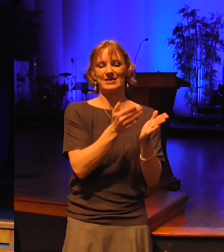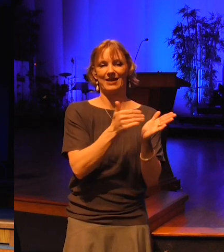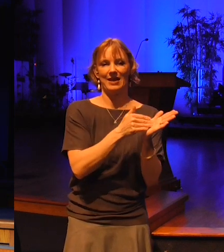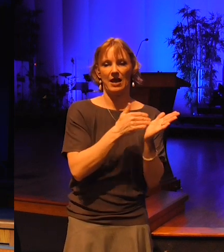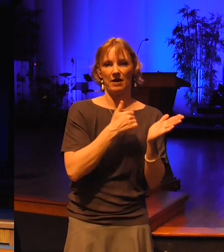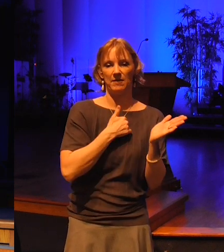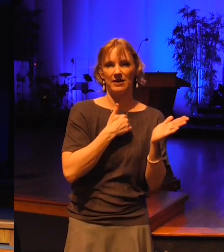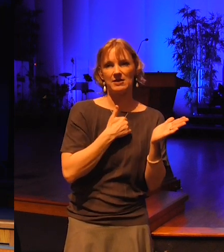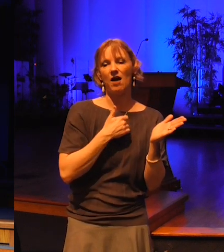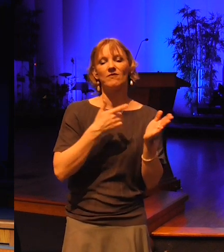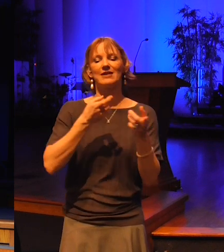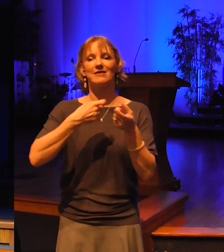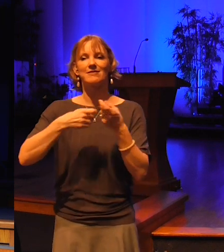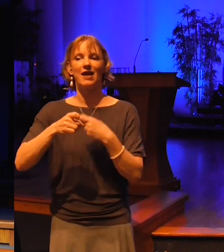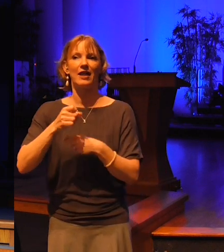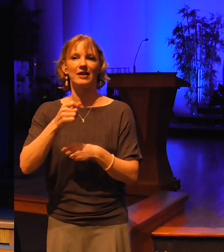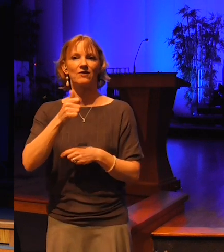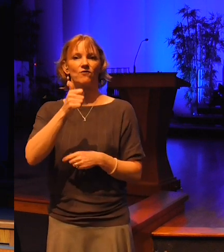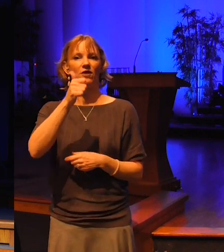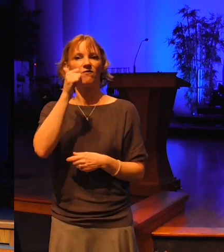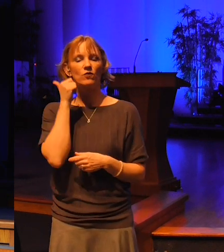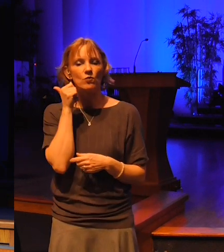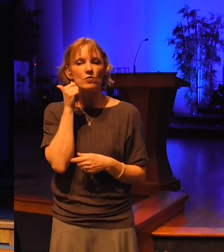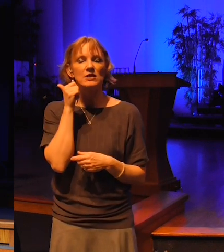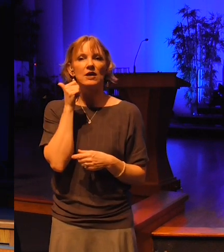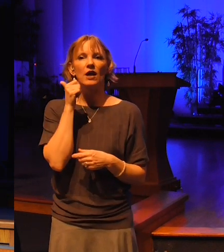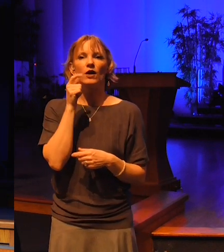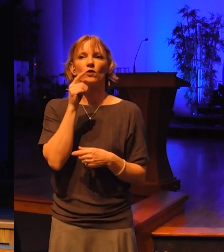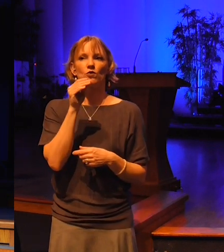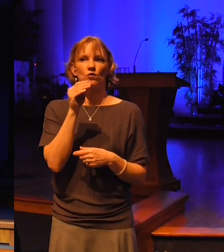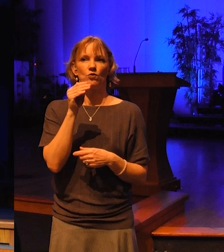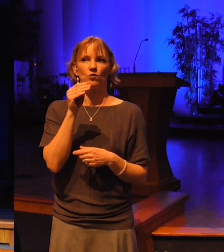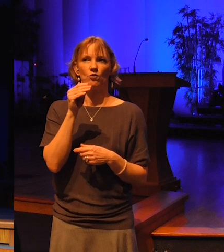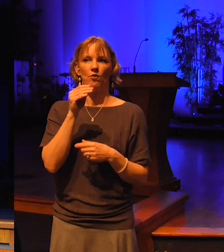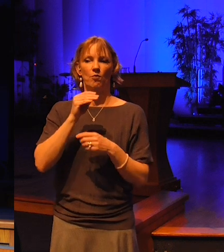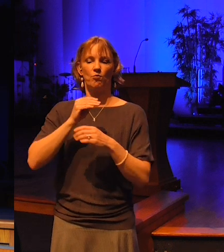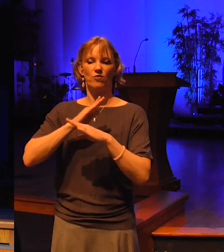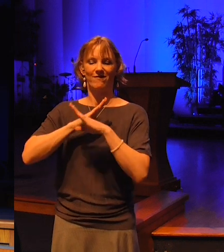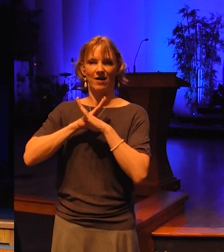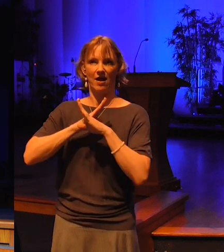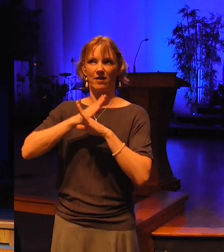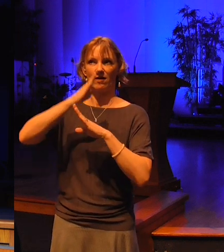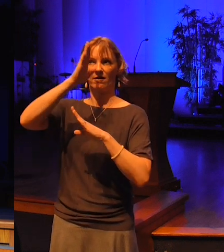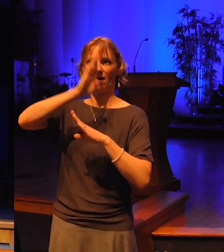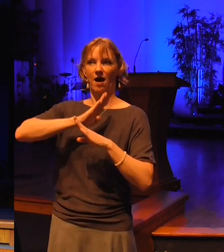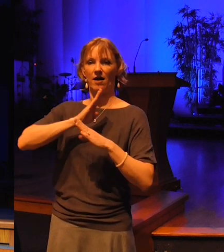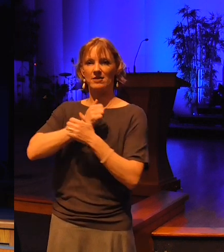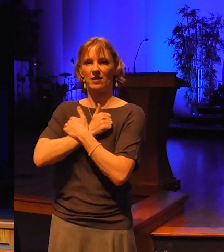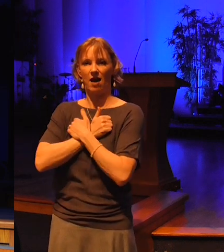refusing to to in any way keep God's love from someone else it's getting back in the flow of